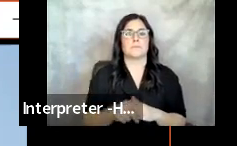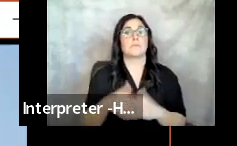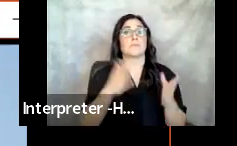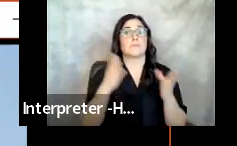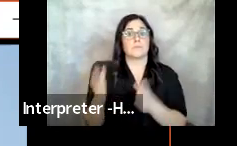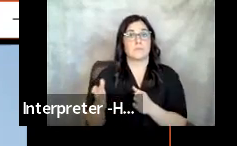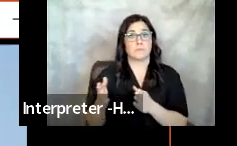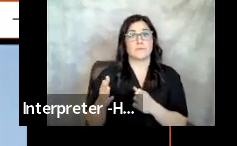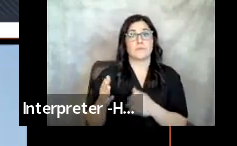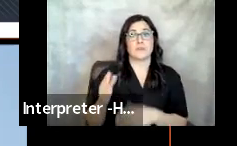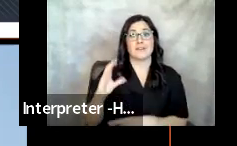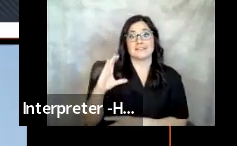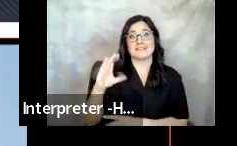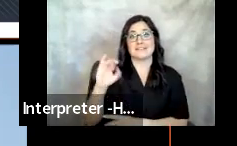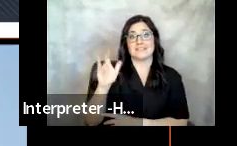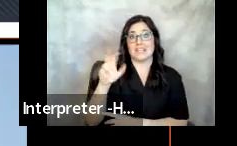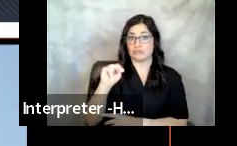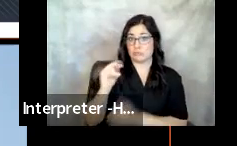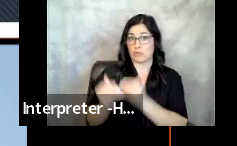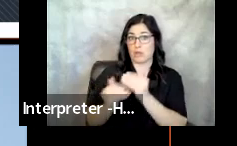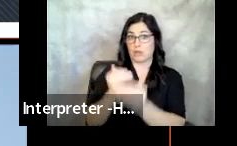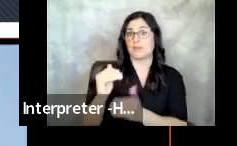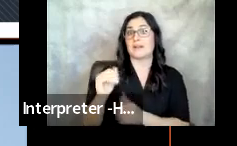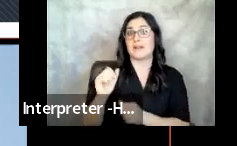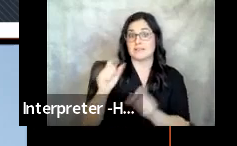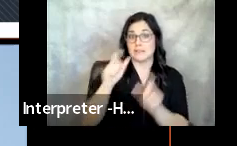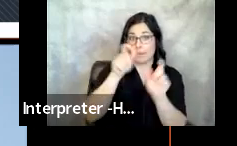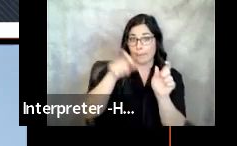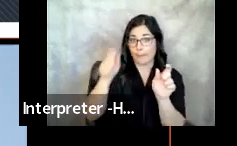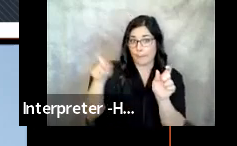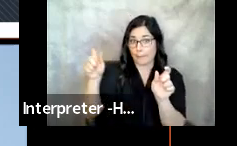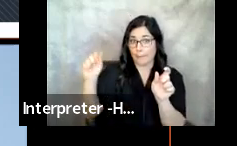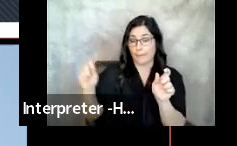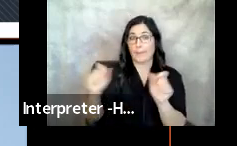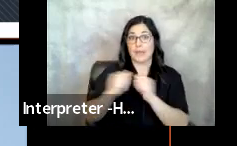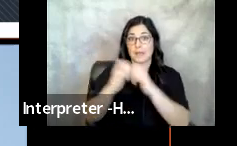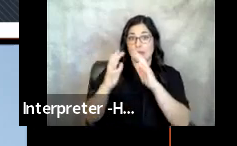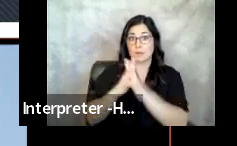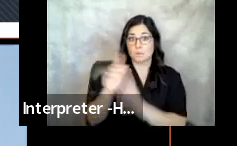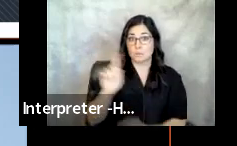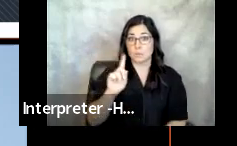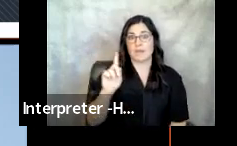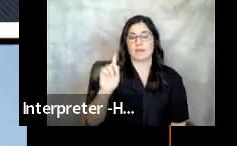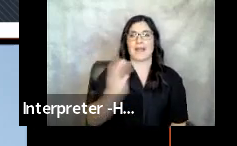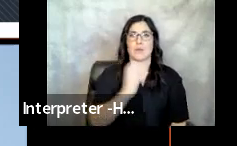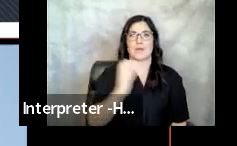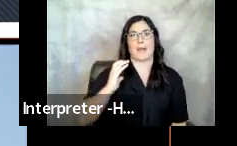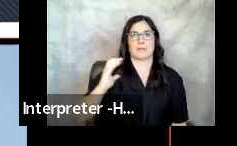Civilization erected in 1863 on the. Capital. Of the United States.